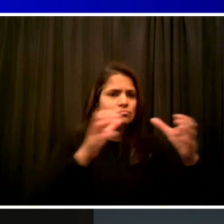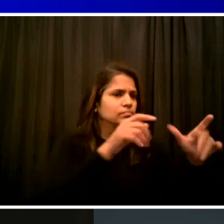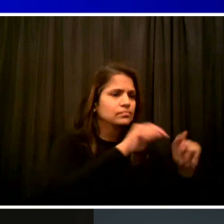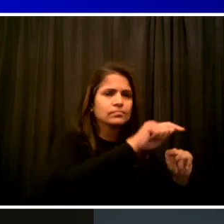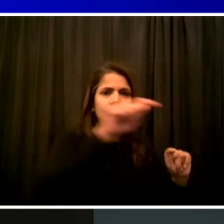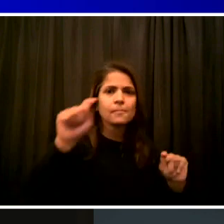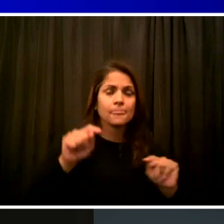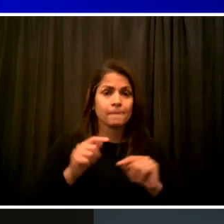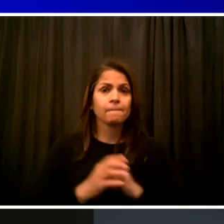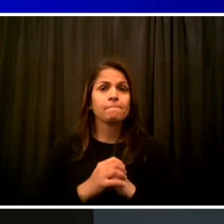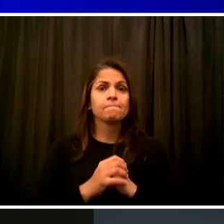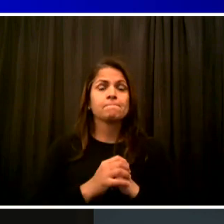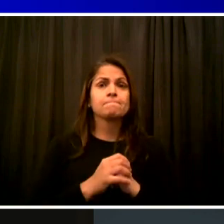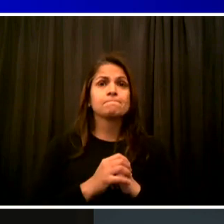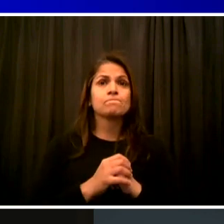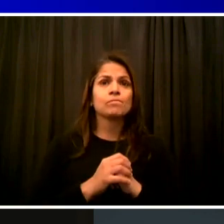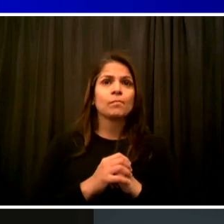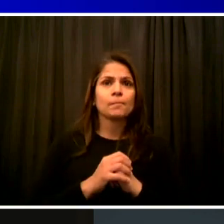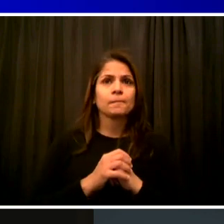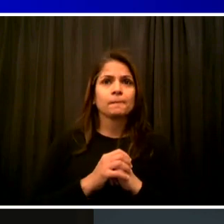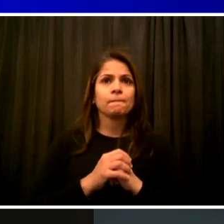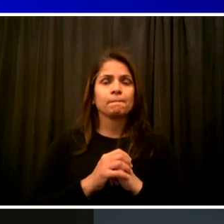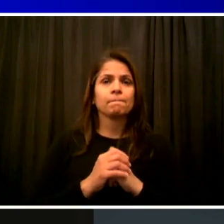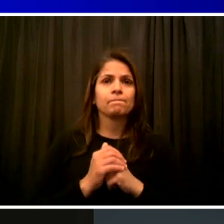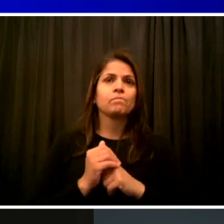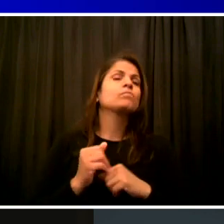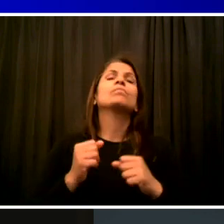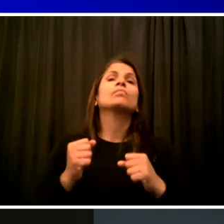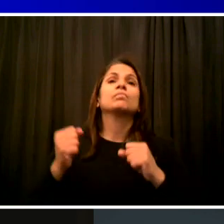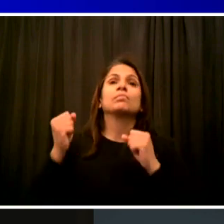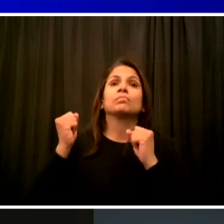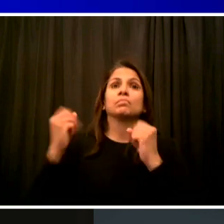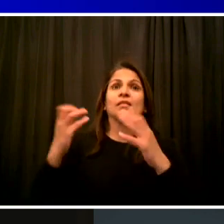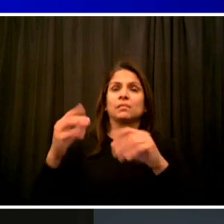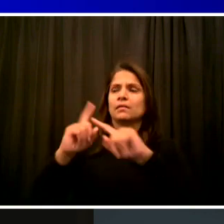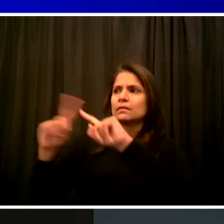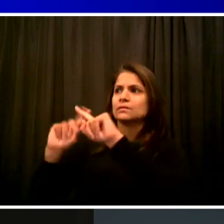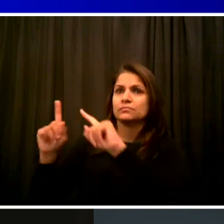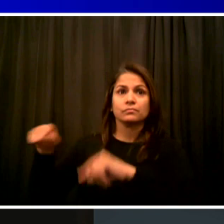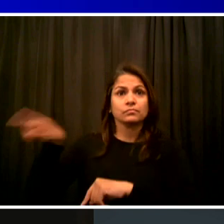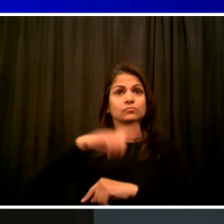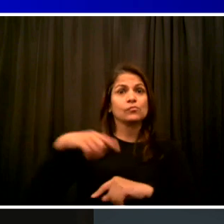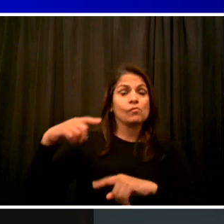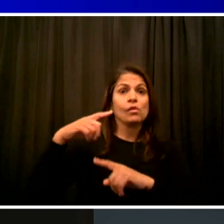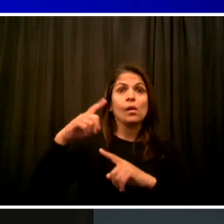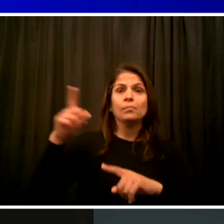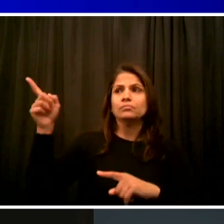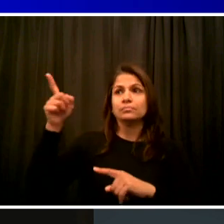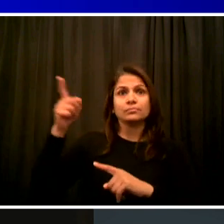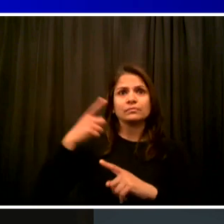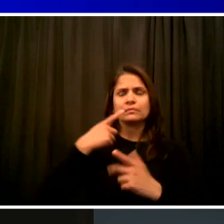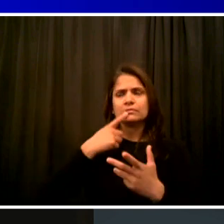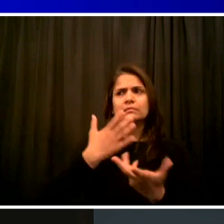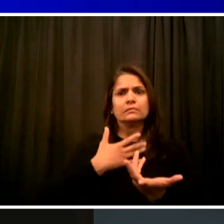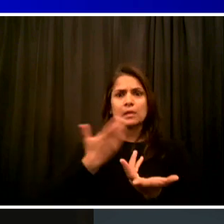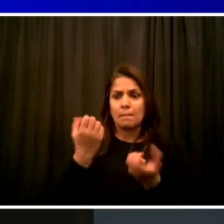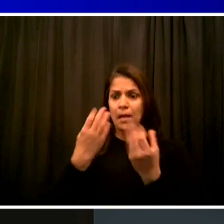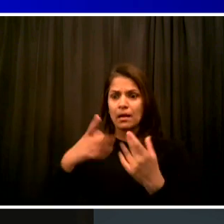ARE GETTING THE FOOD THEY NEDE. AND THEY'RE PARTNERING WITH US. AND THEY'VE ALWAYS PARTNERED